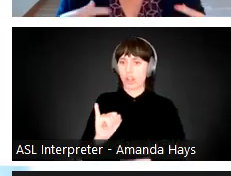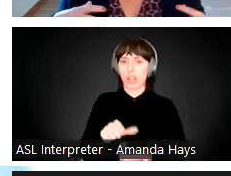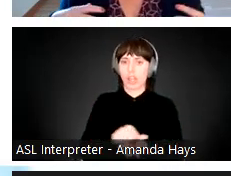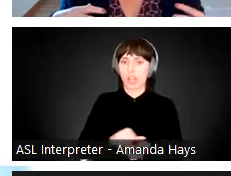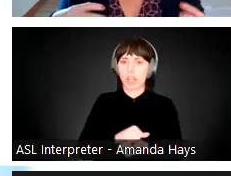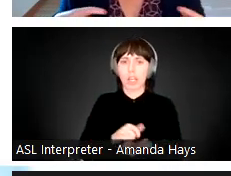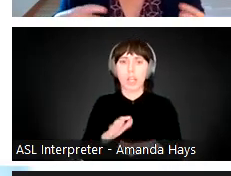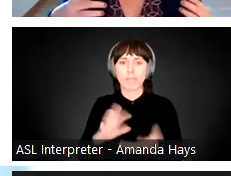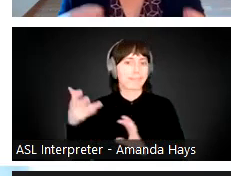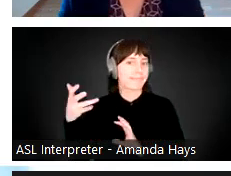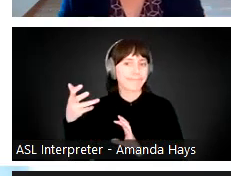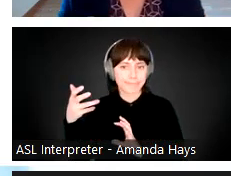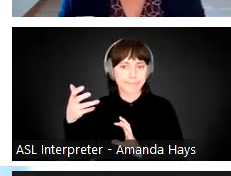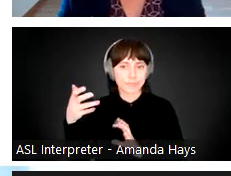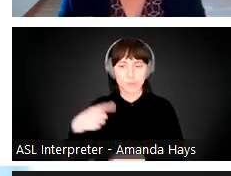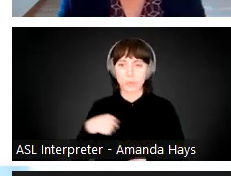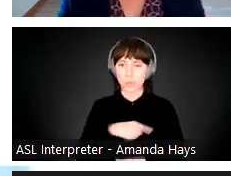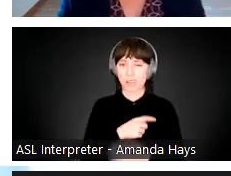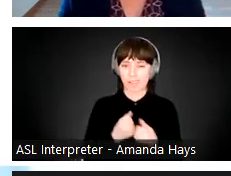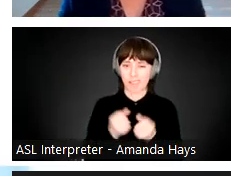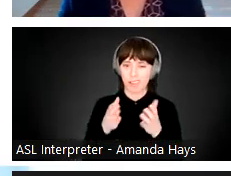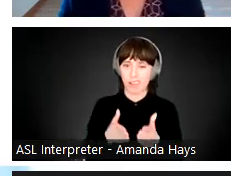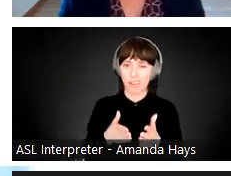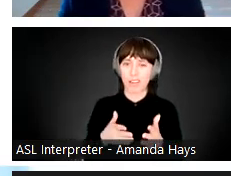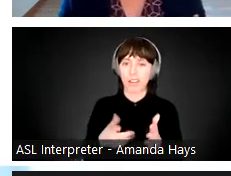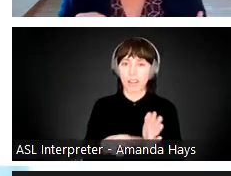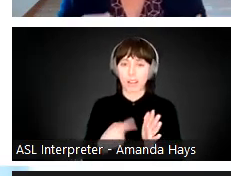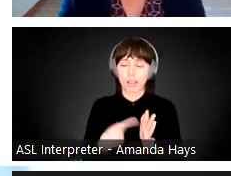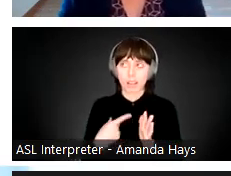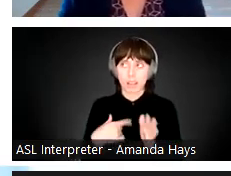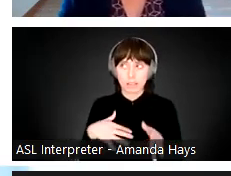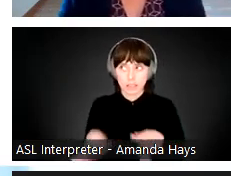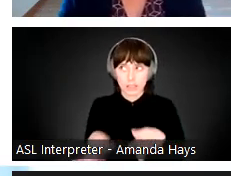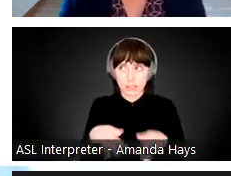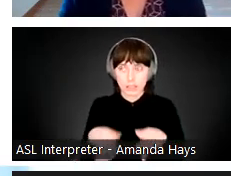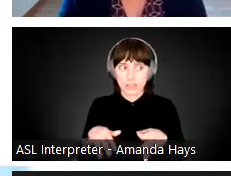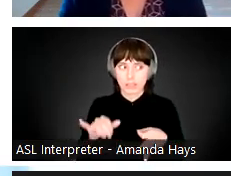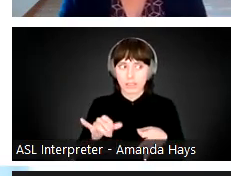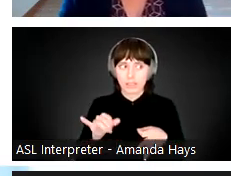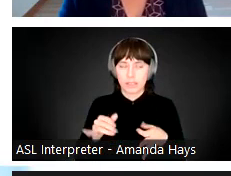had to, as advocates, explain- sometimes in